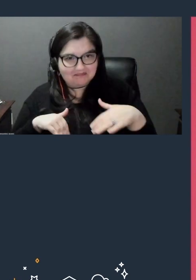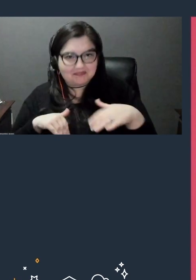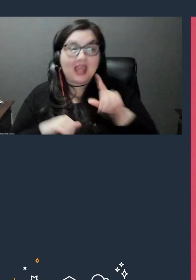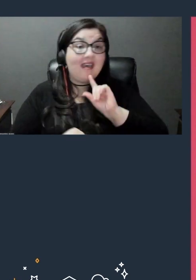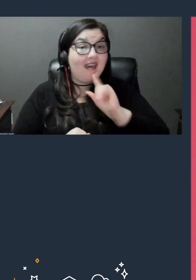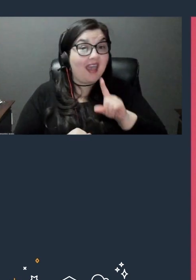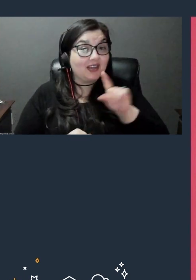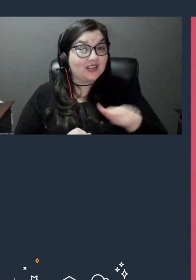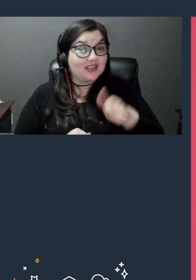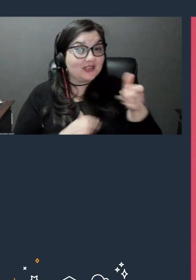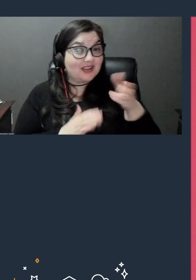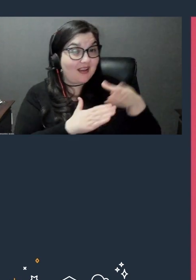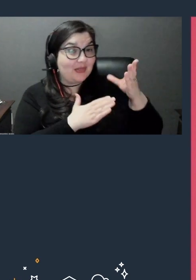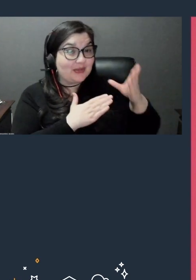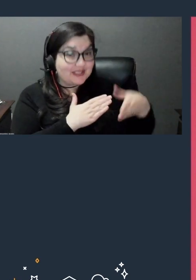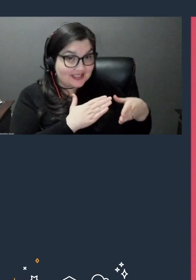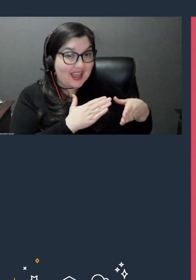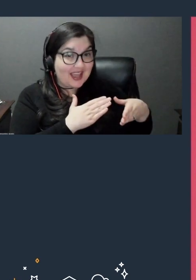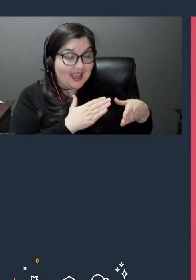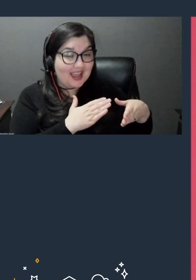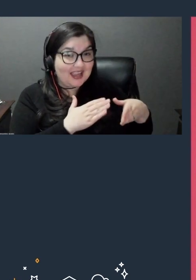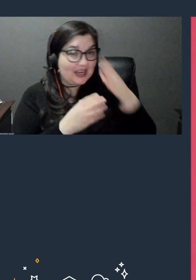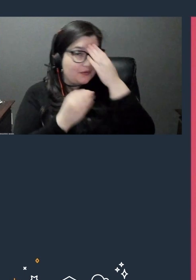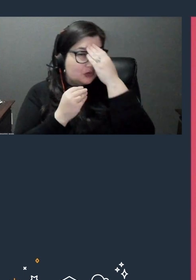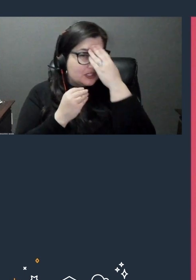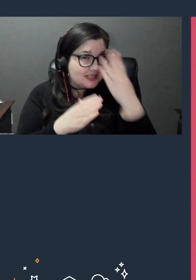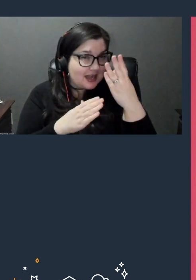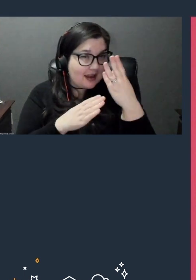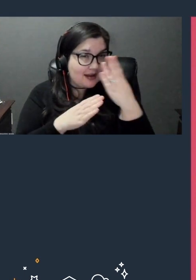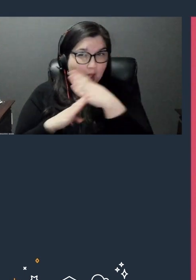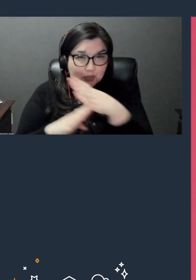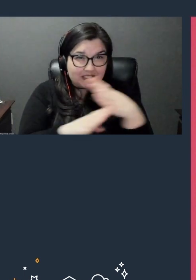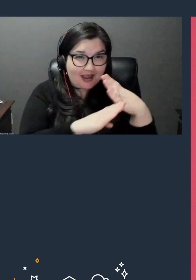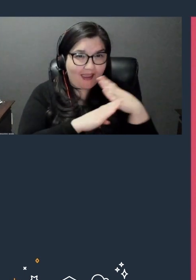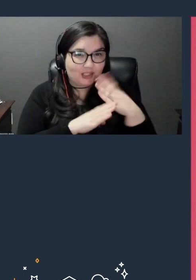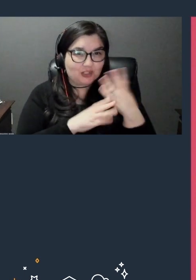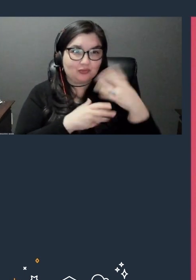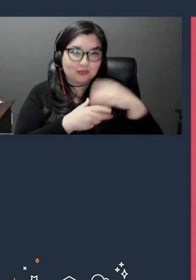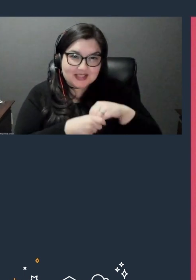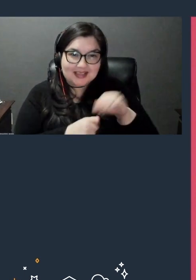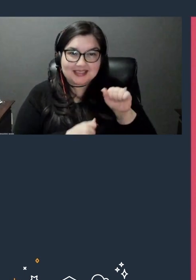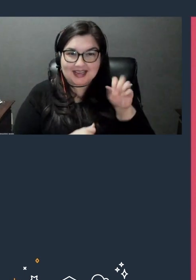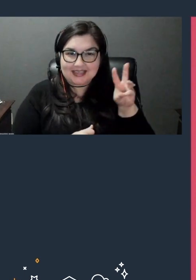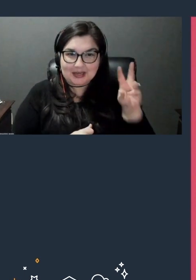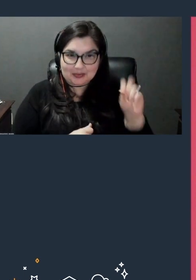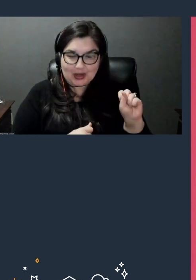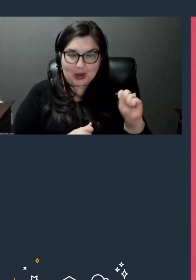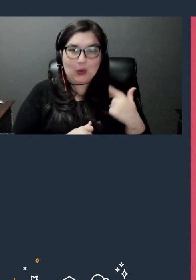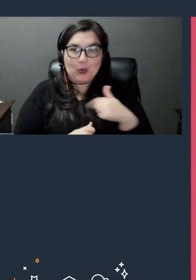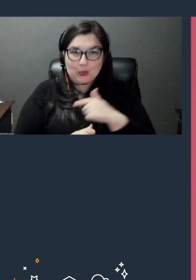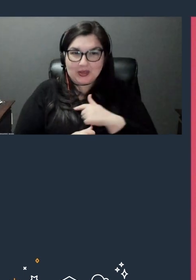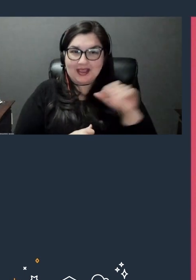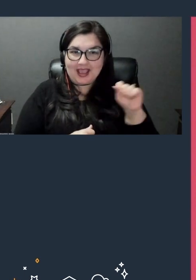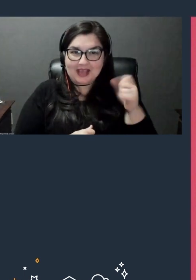to data protection in AWS and that's what we in S3, we call it durability